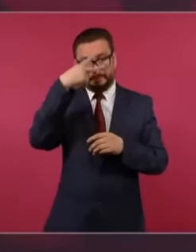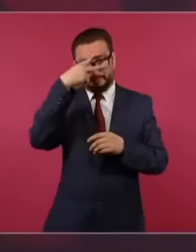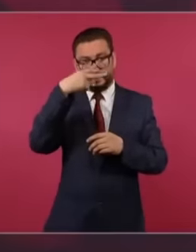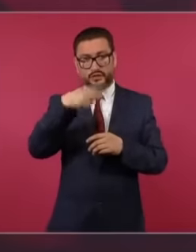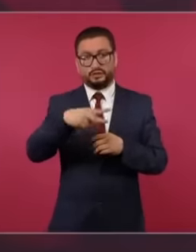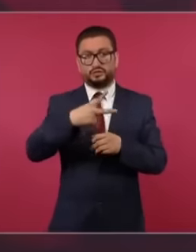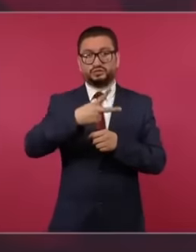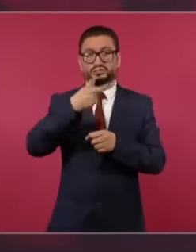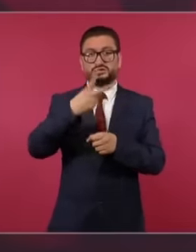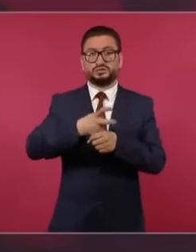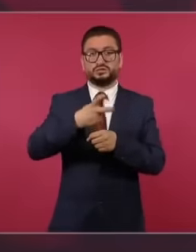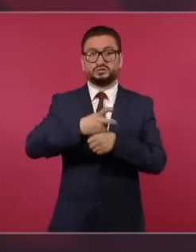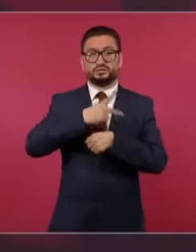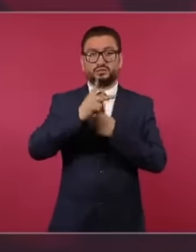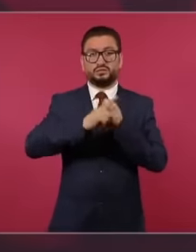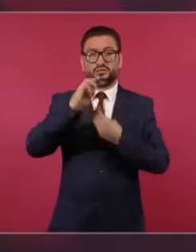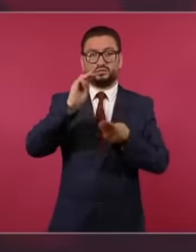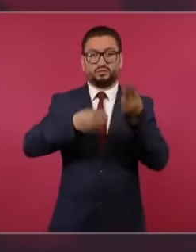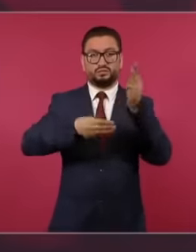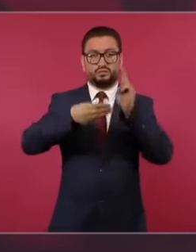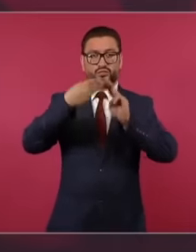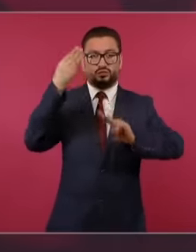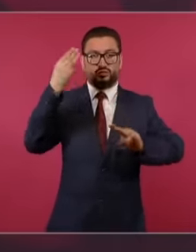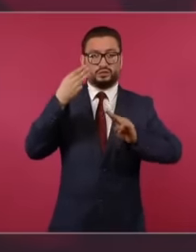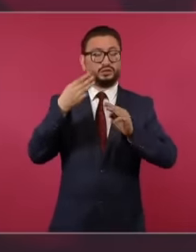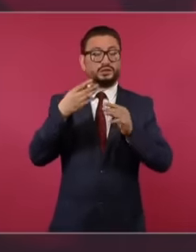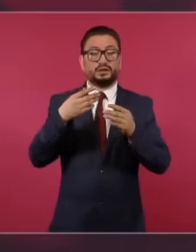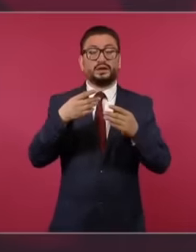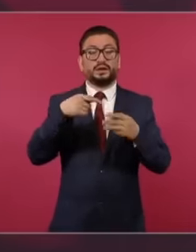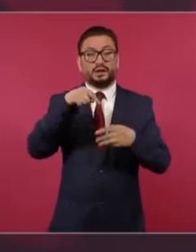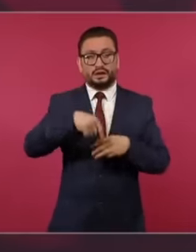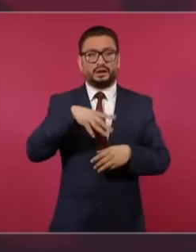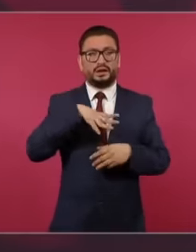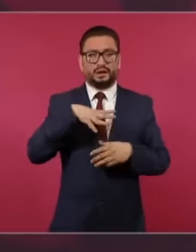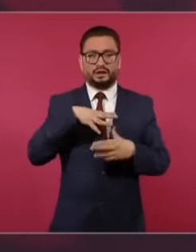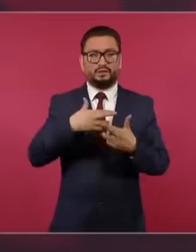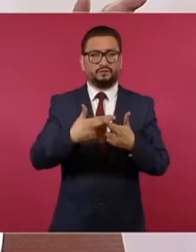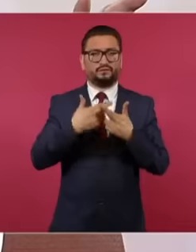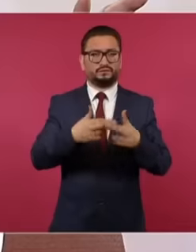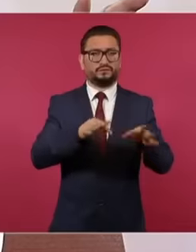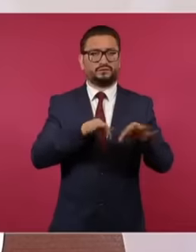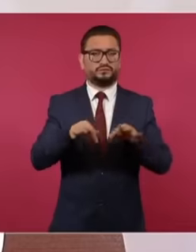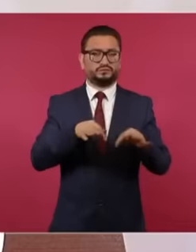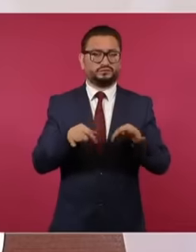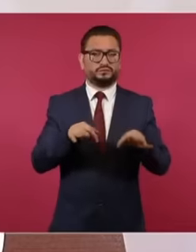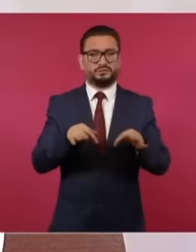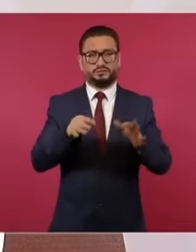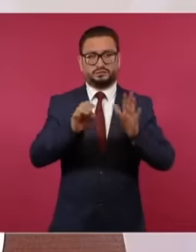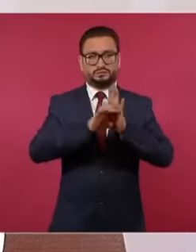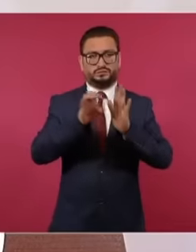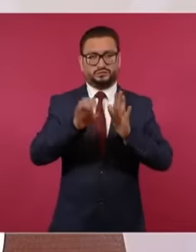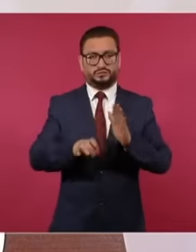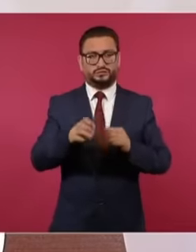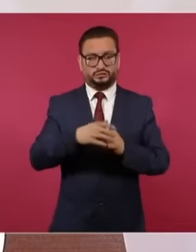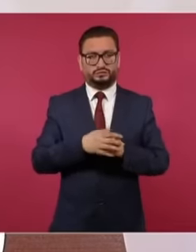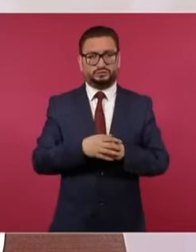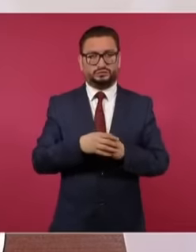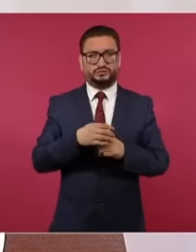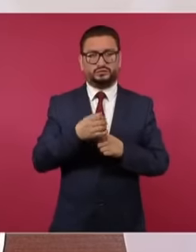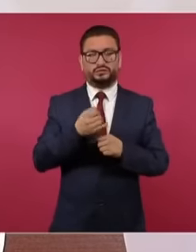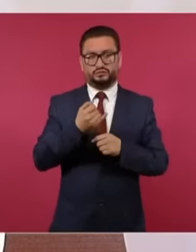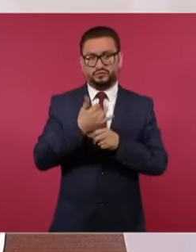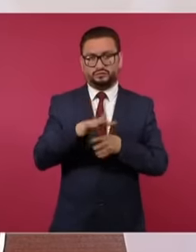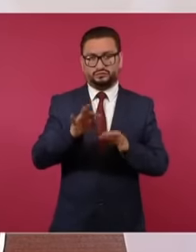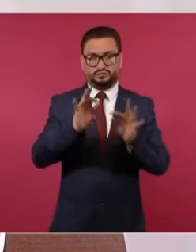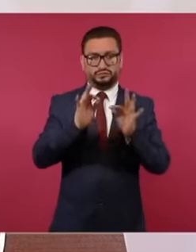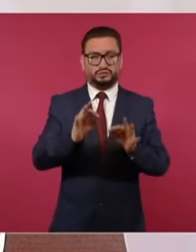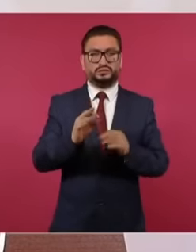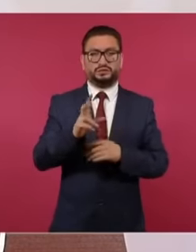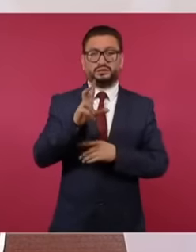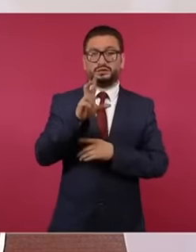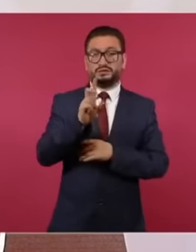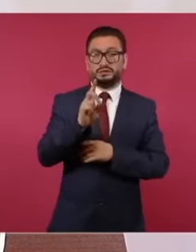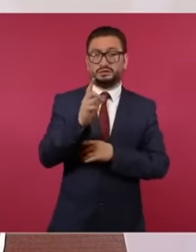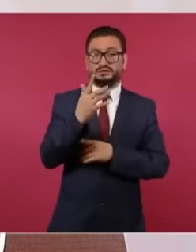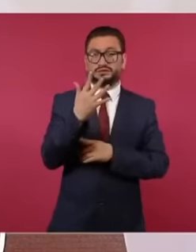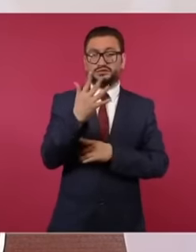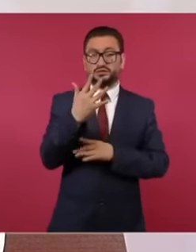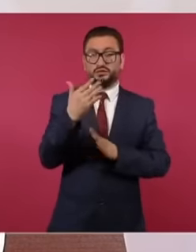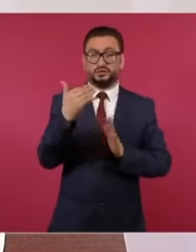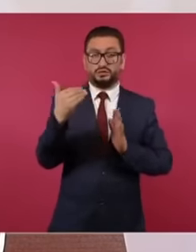the world with the least unemployment, I'm going to give you precise data, there are 35,000